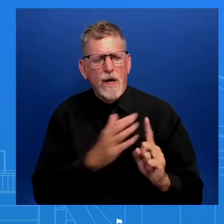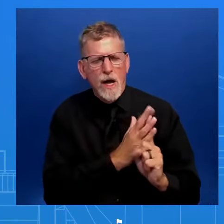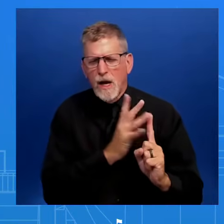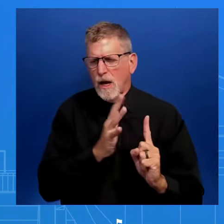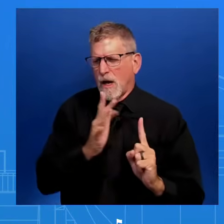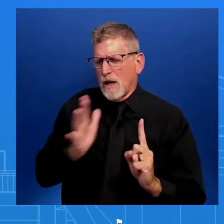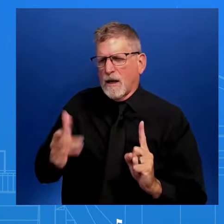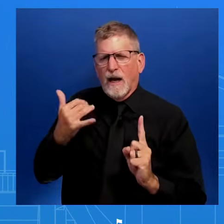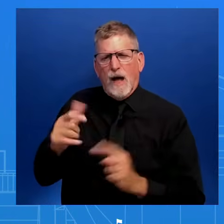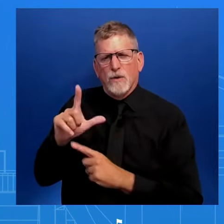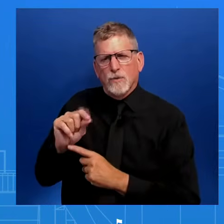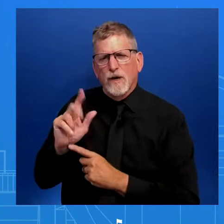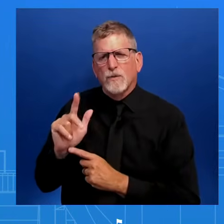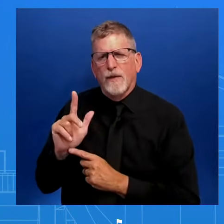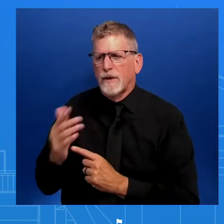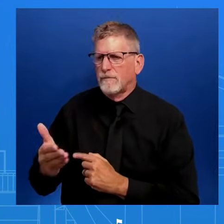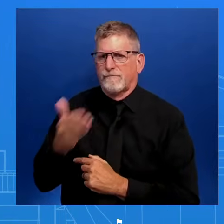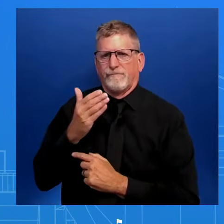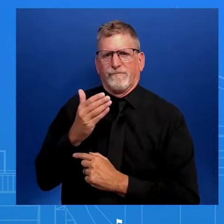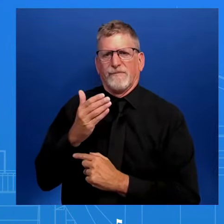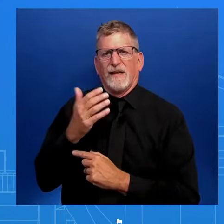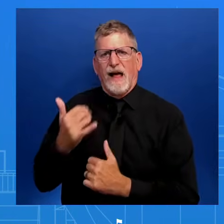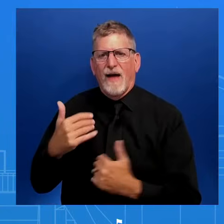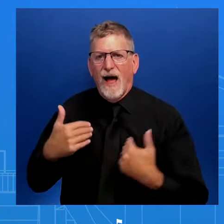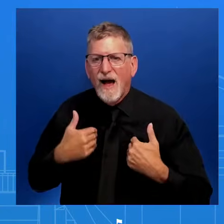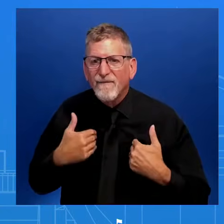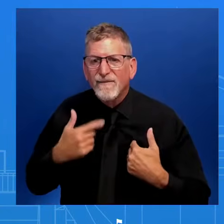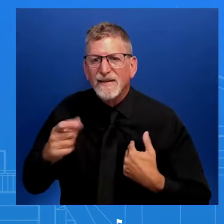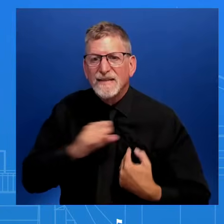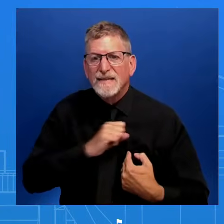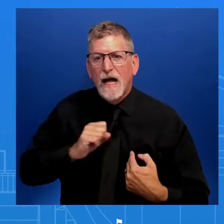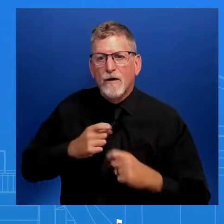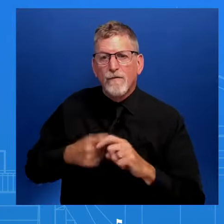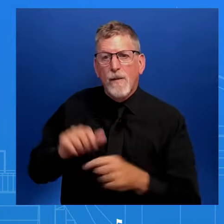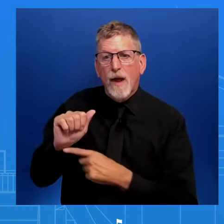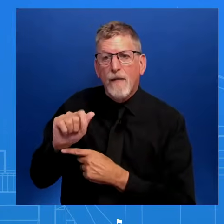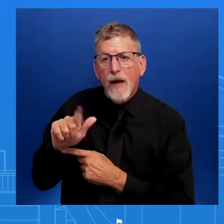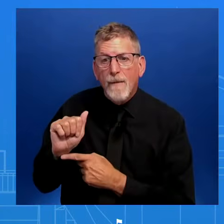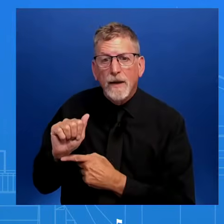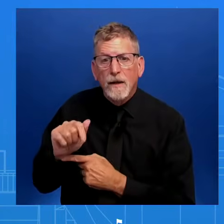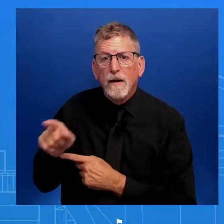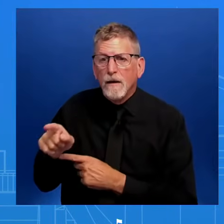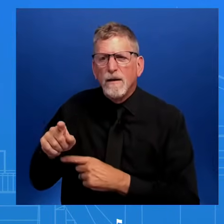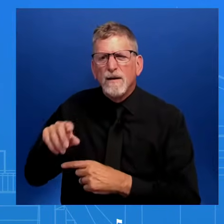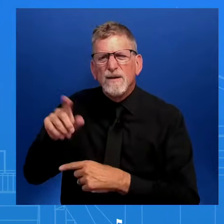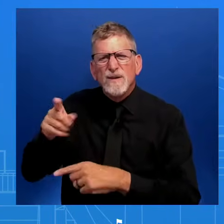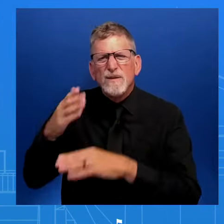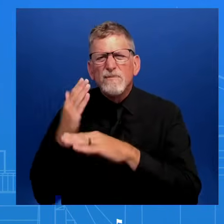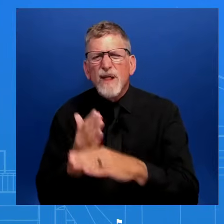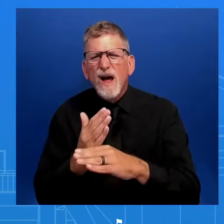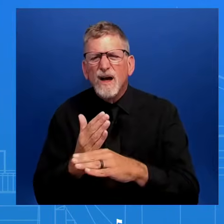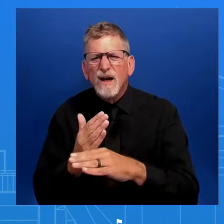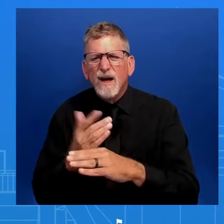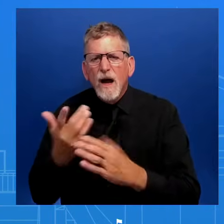communicating with social media. How much is the White House now working with social media companies to removed concerned posts or things they don't want?